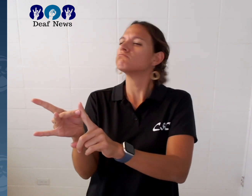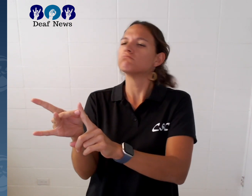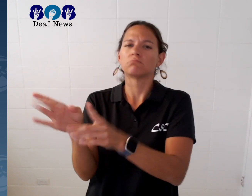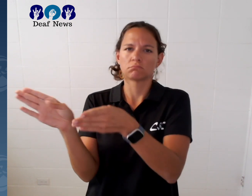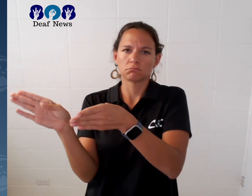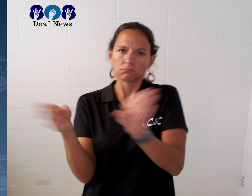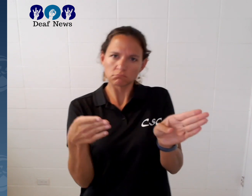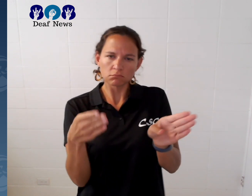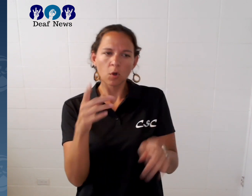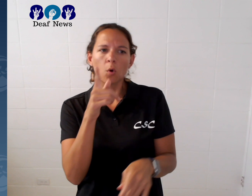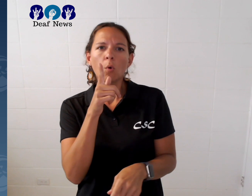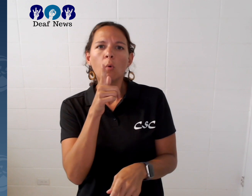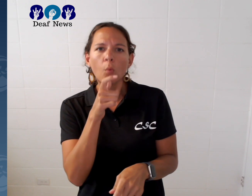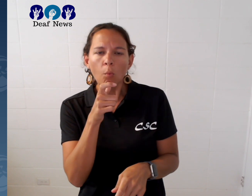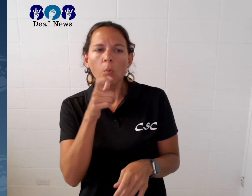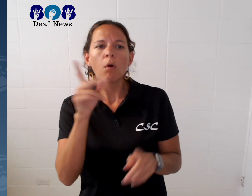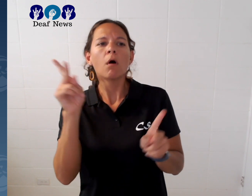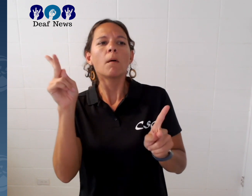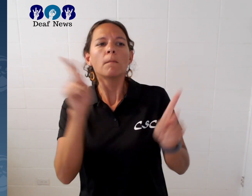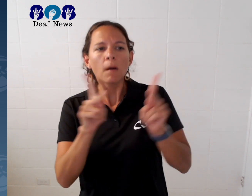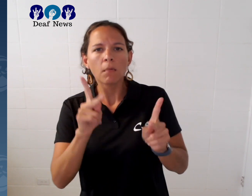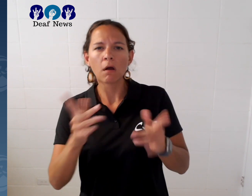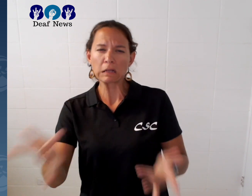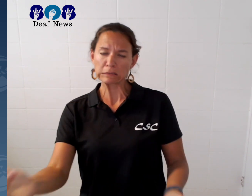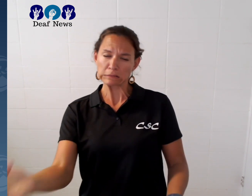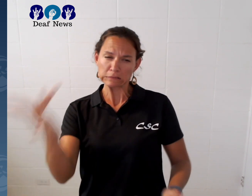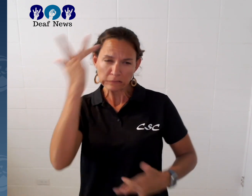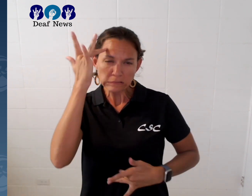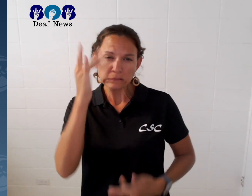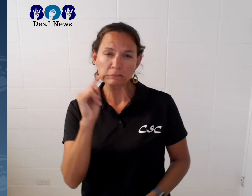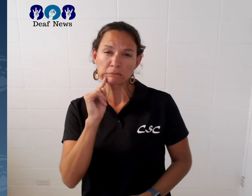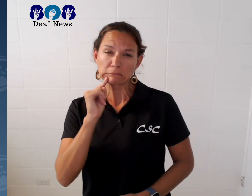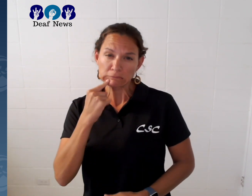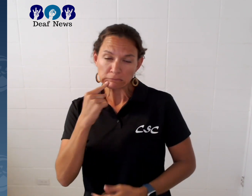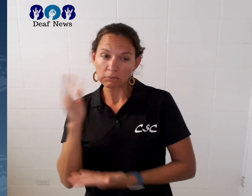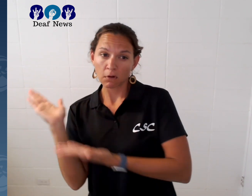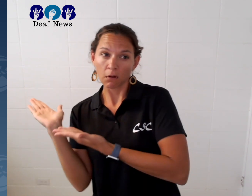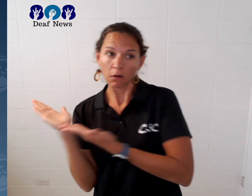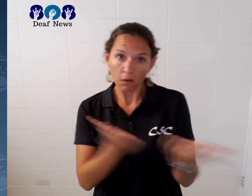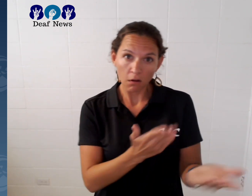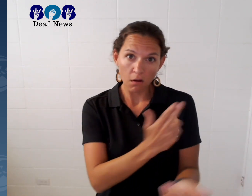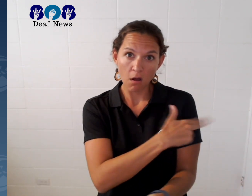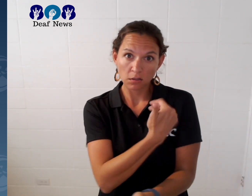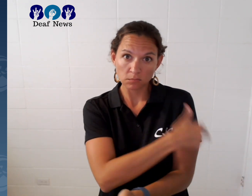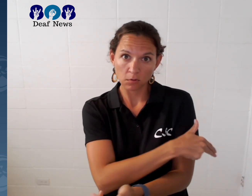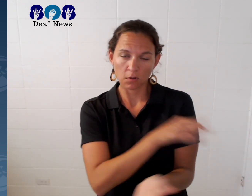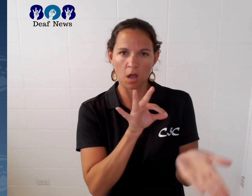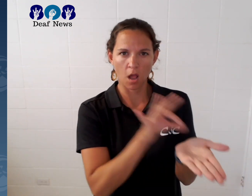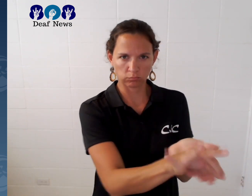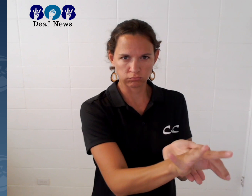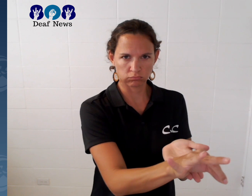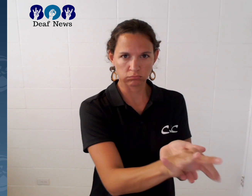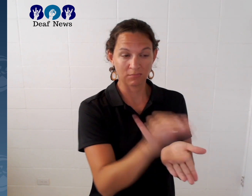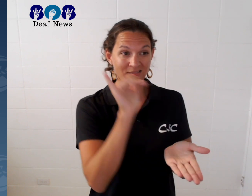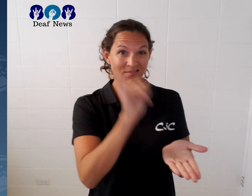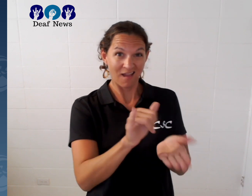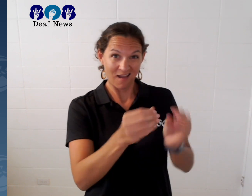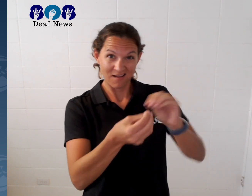not on the number of cases. They will focus on the number of persons who are seriously sick and